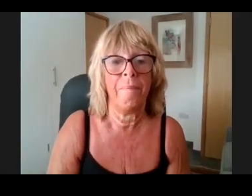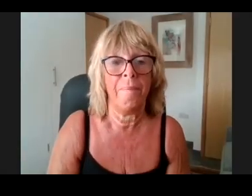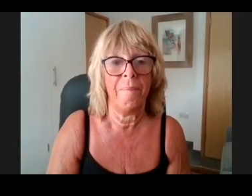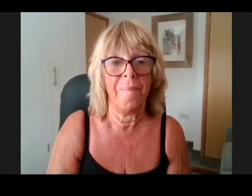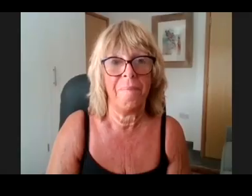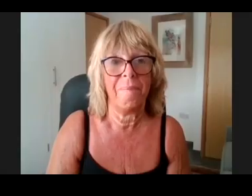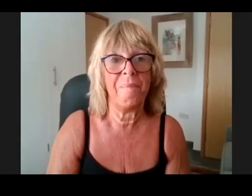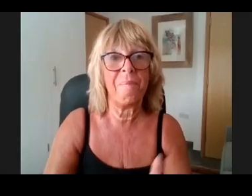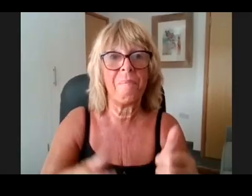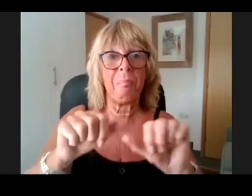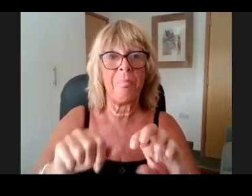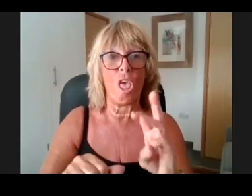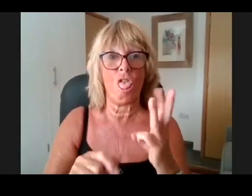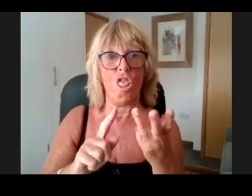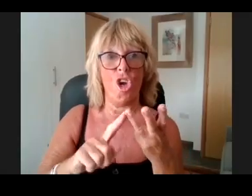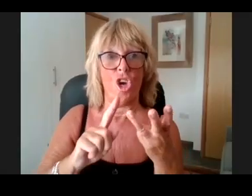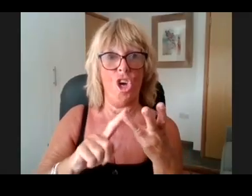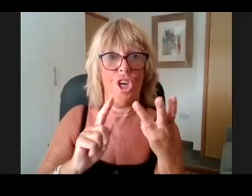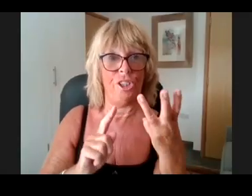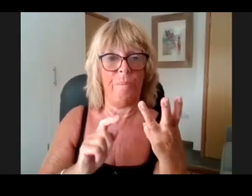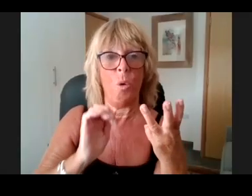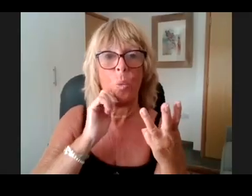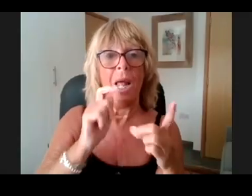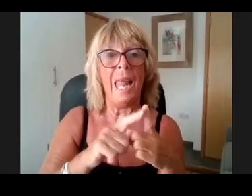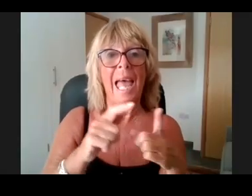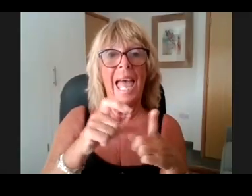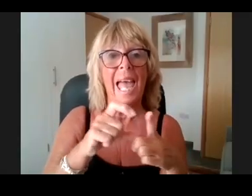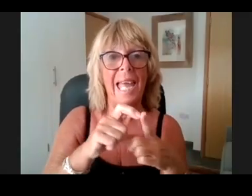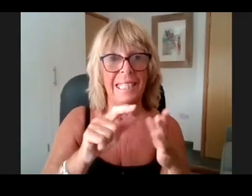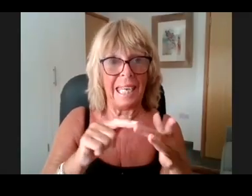and the third one will be Eddie and Kyle and that's